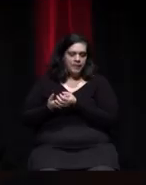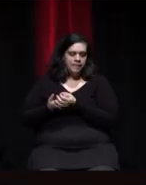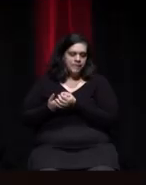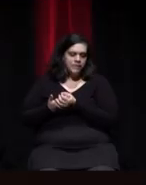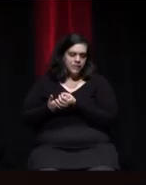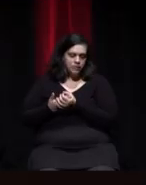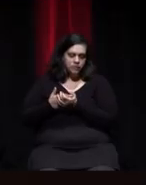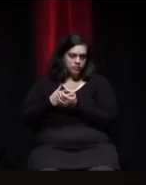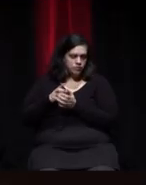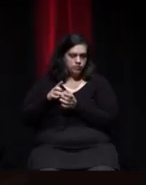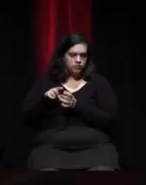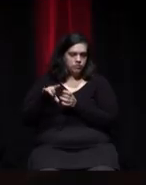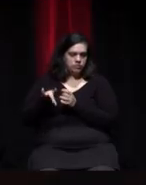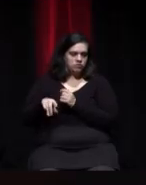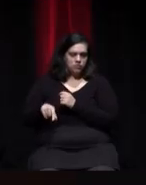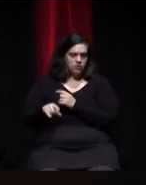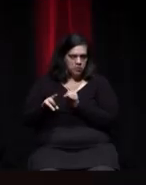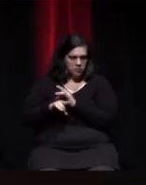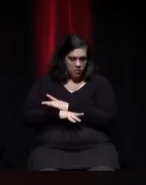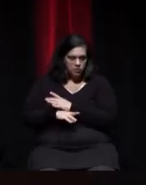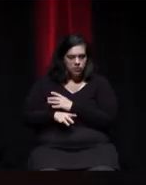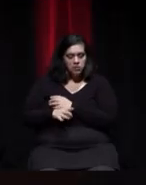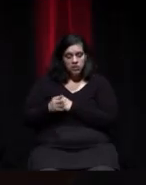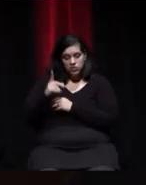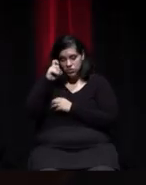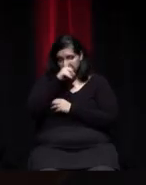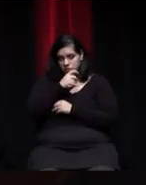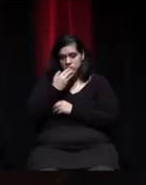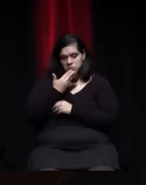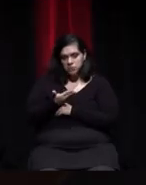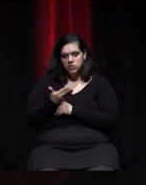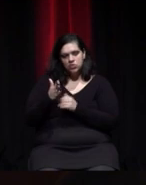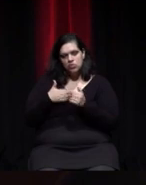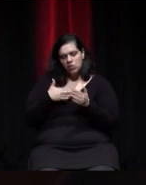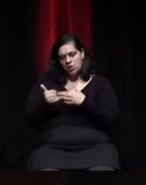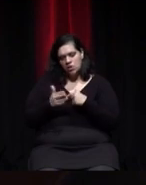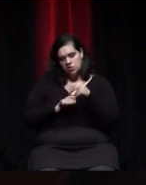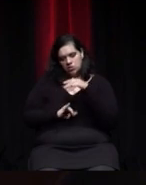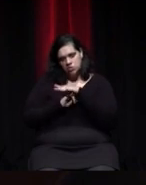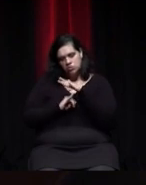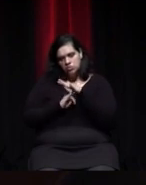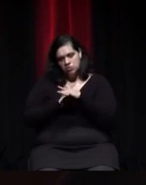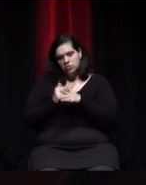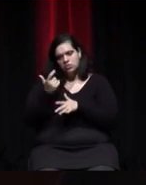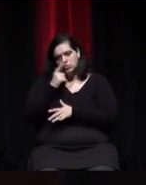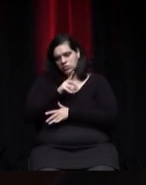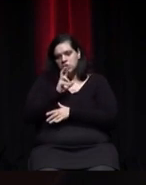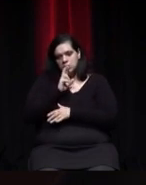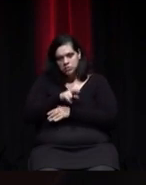I think it's difficult to ask of any institution to answer this question today.